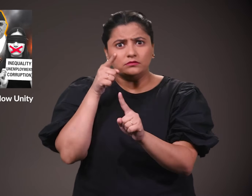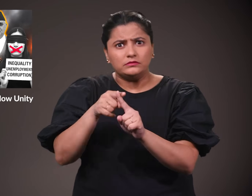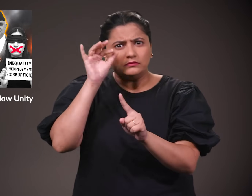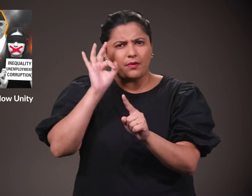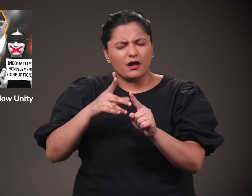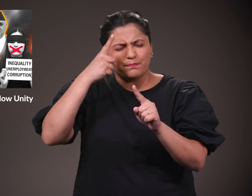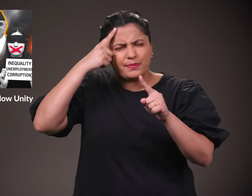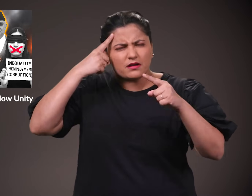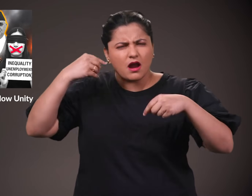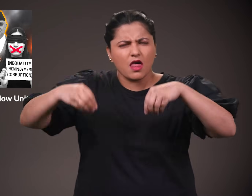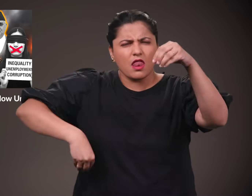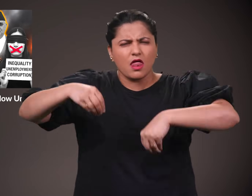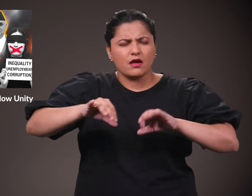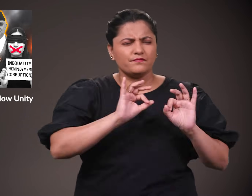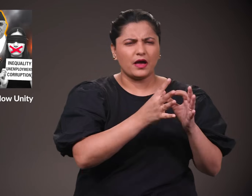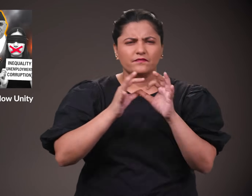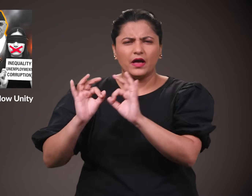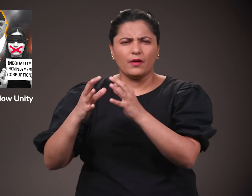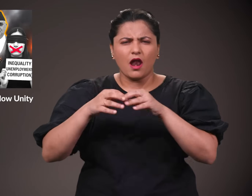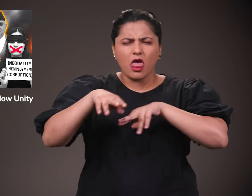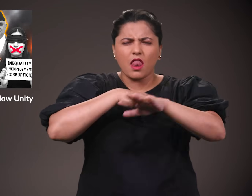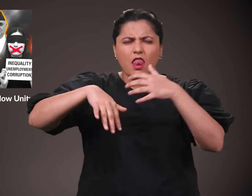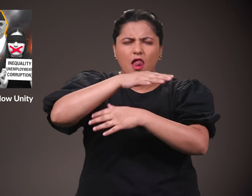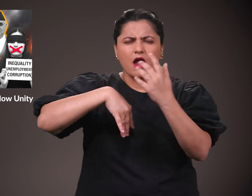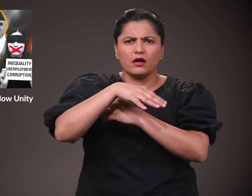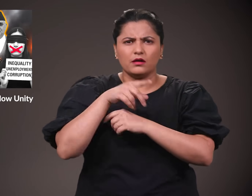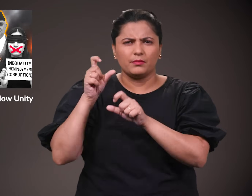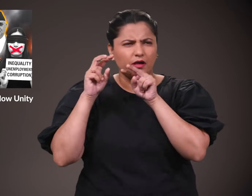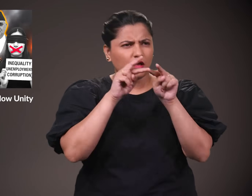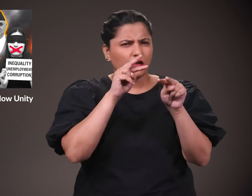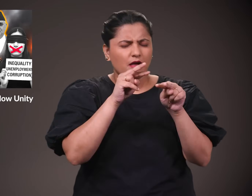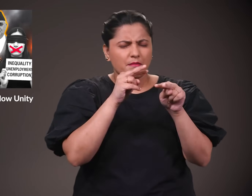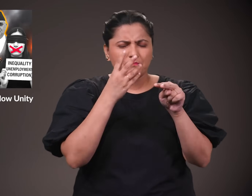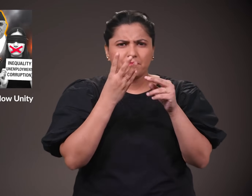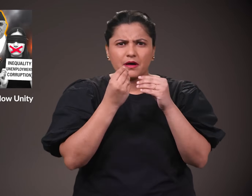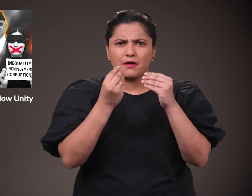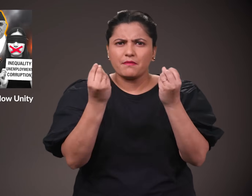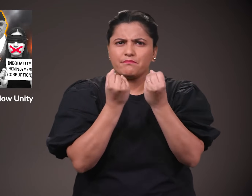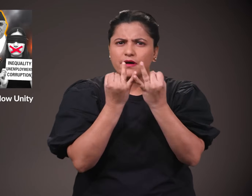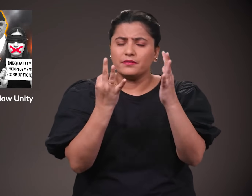People have noticed the ongoing corruption and numerous irregularities.